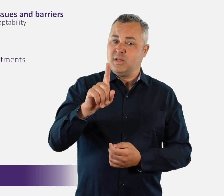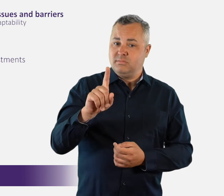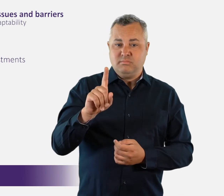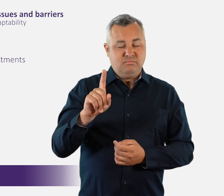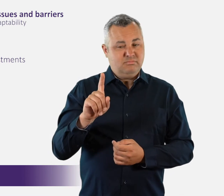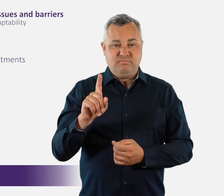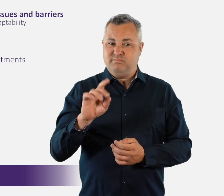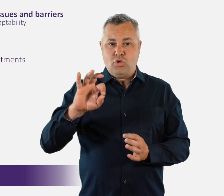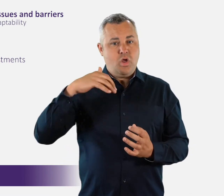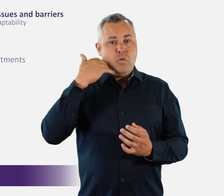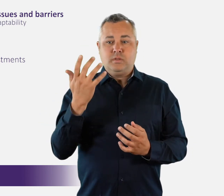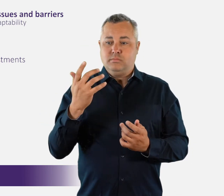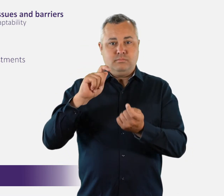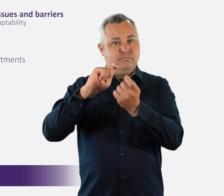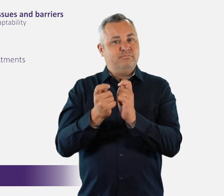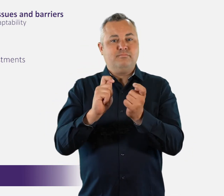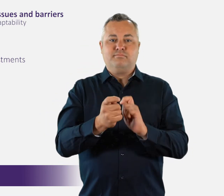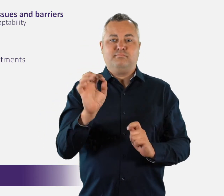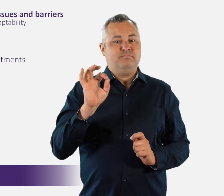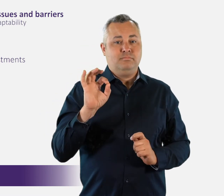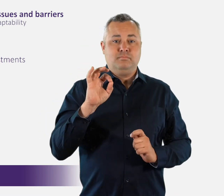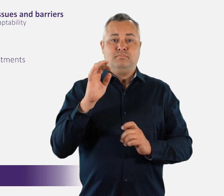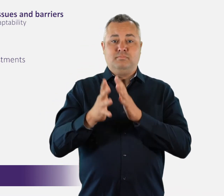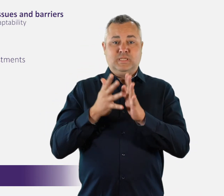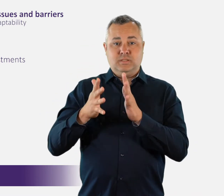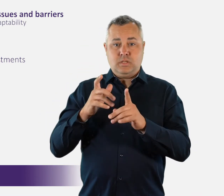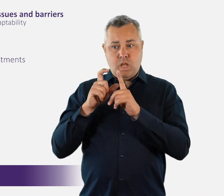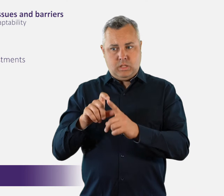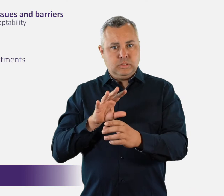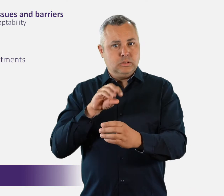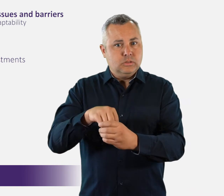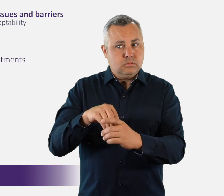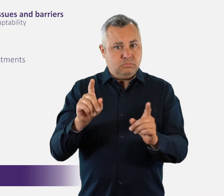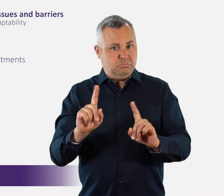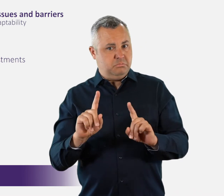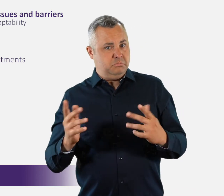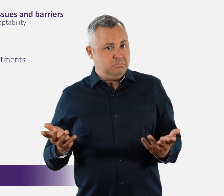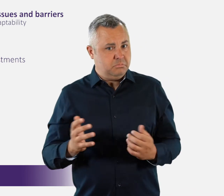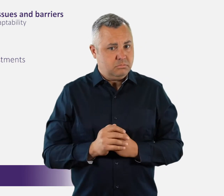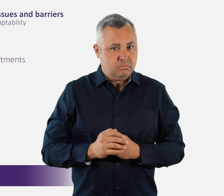However, students with disability do not always receive the adjustments they require to participate in learning.